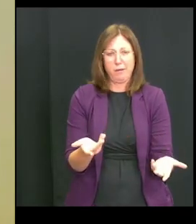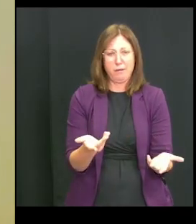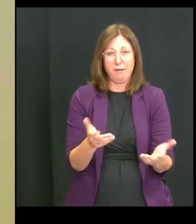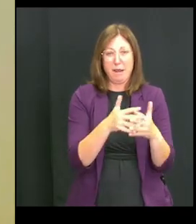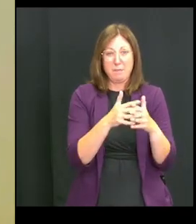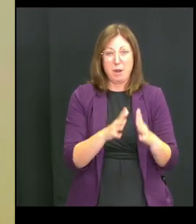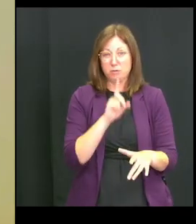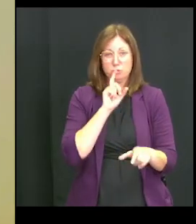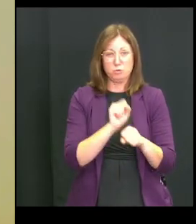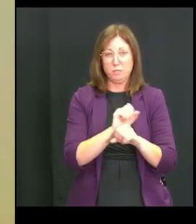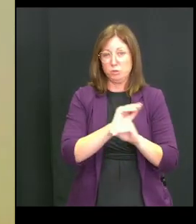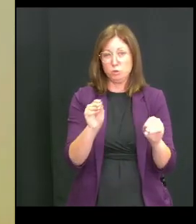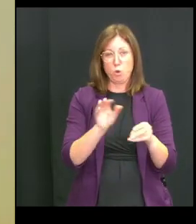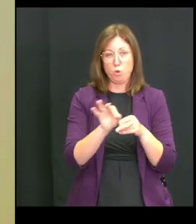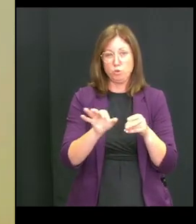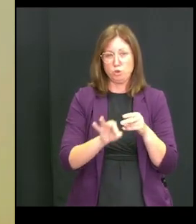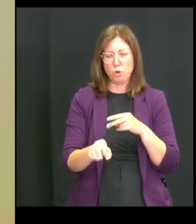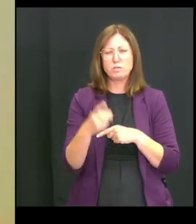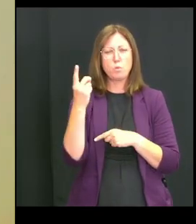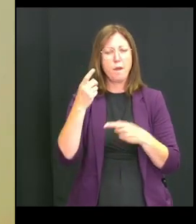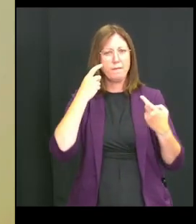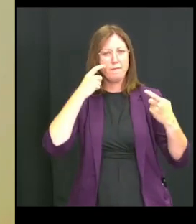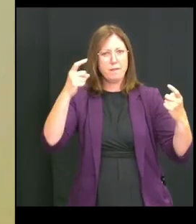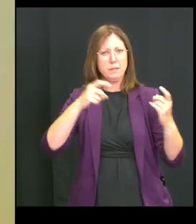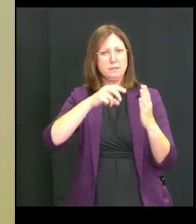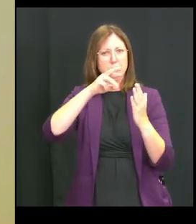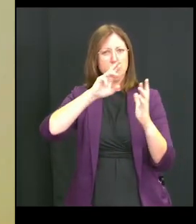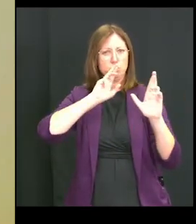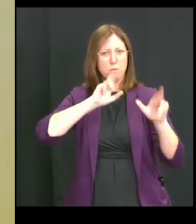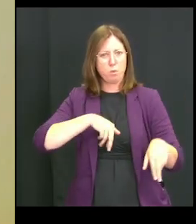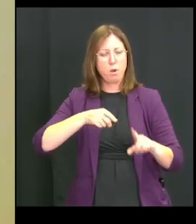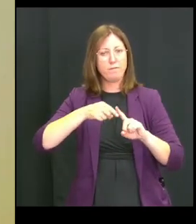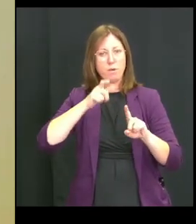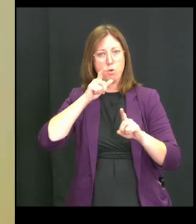In fact, there was a really famous report among political scientists that was written